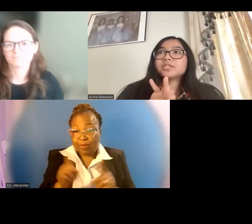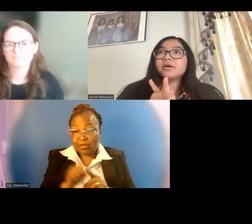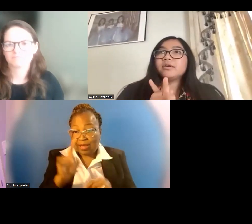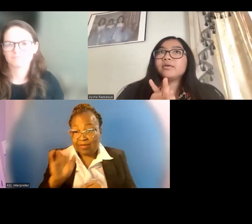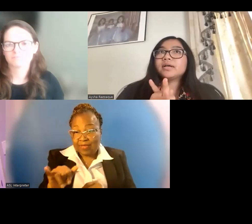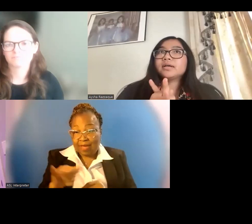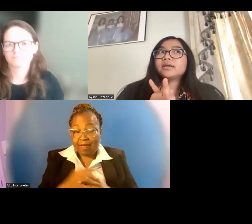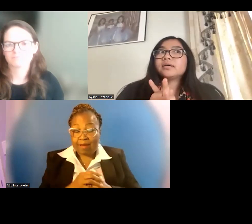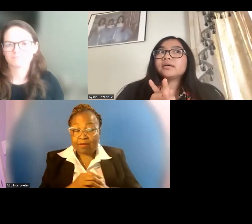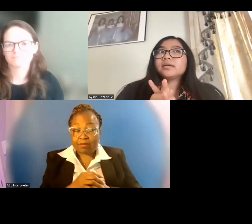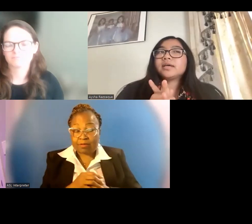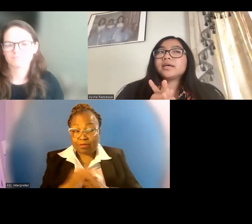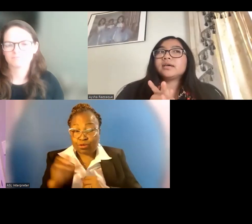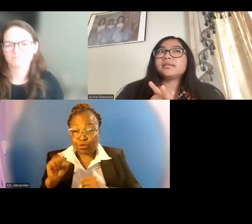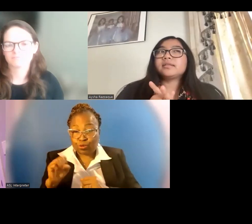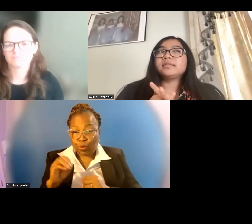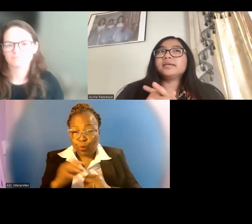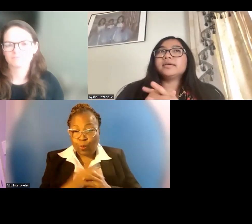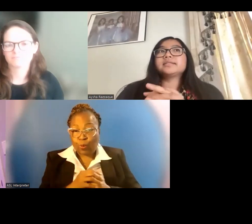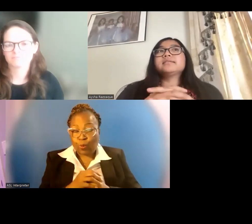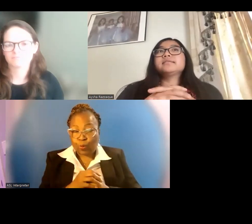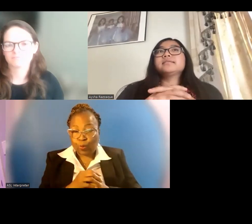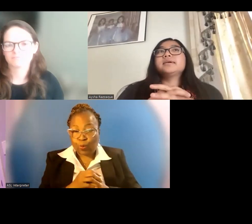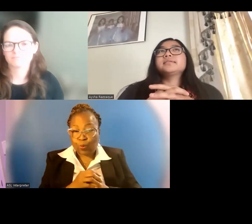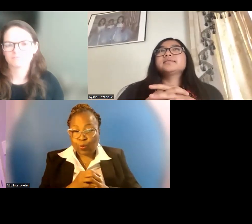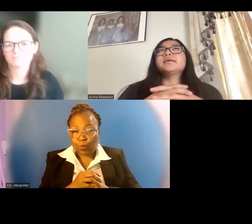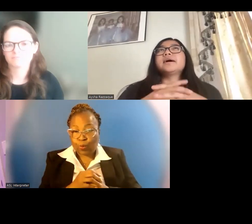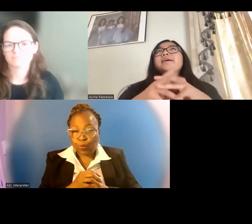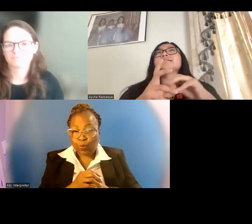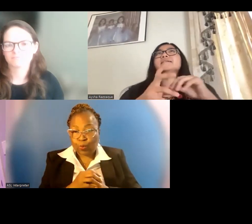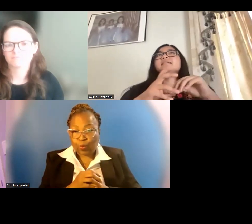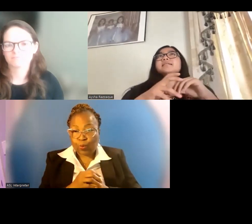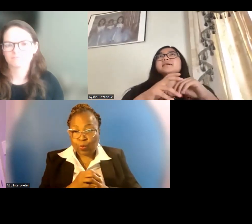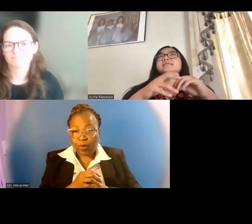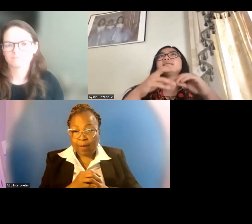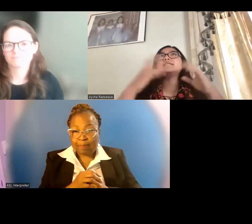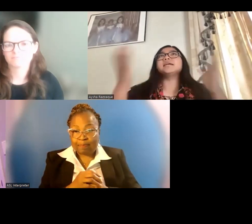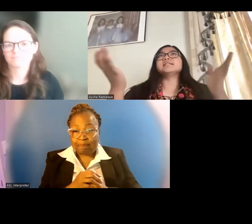So it's, so I guess the TLDR,